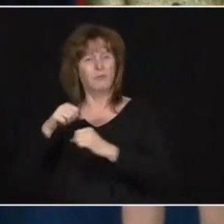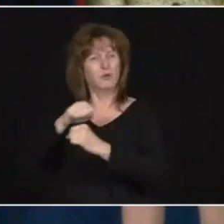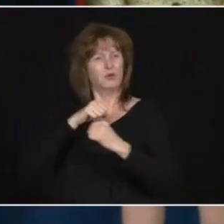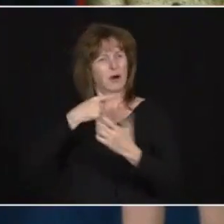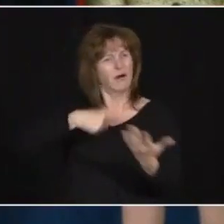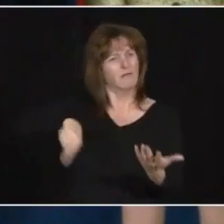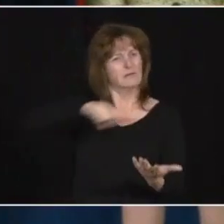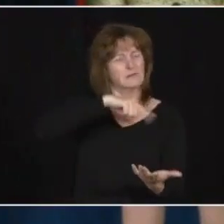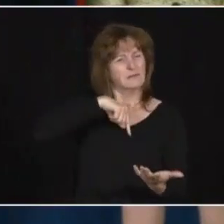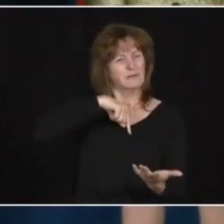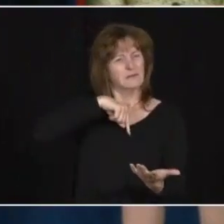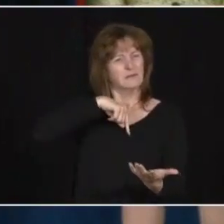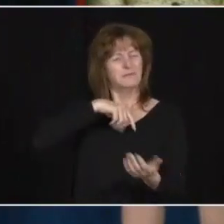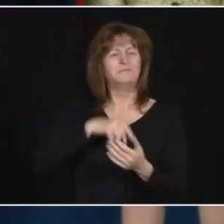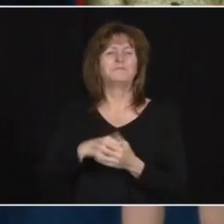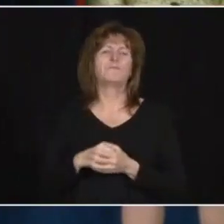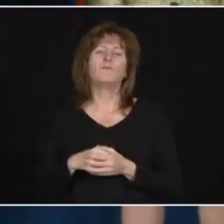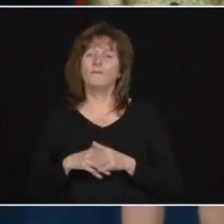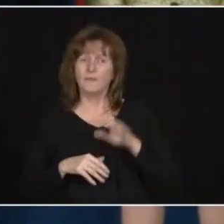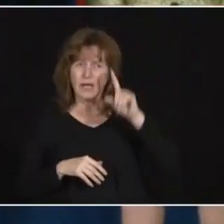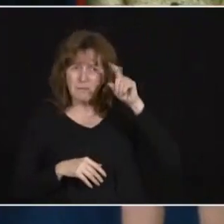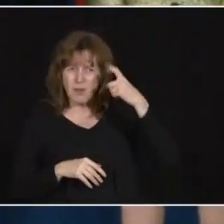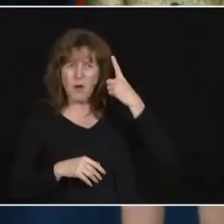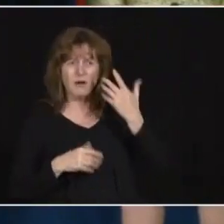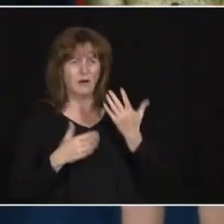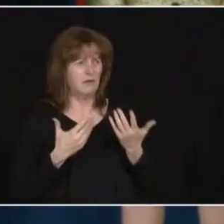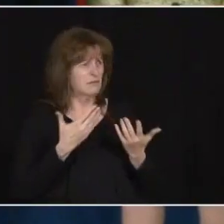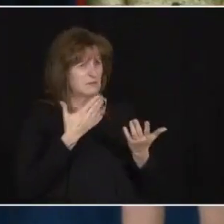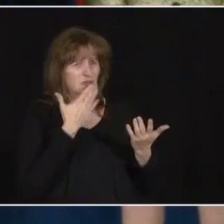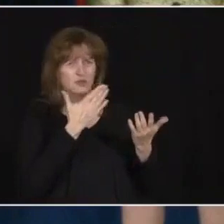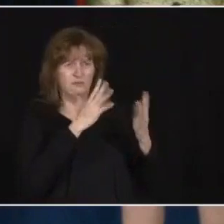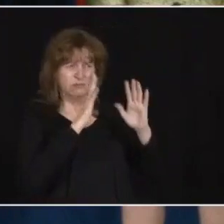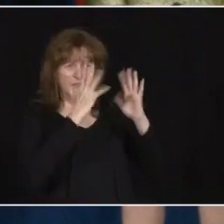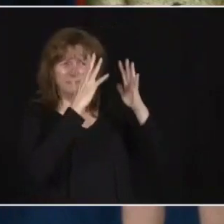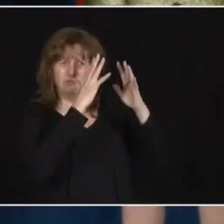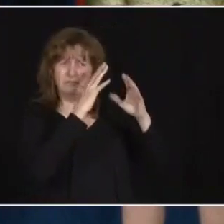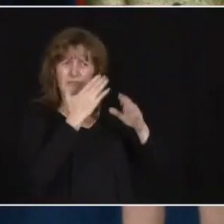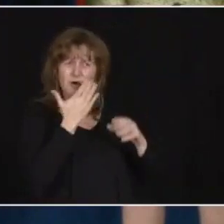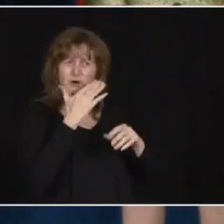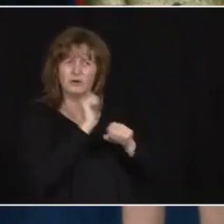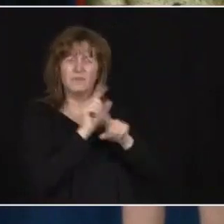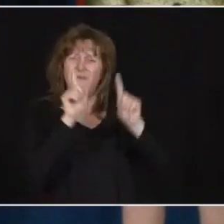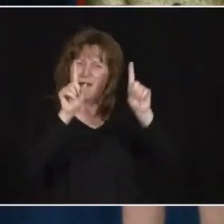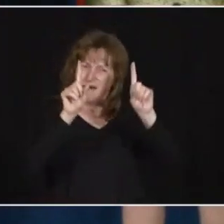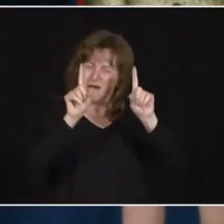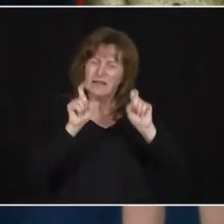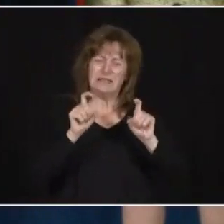are doing a good job, but we have to do better, and this is important now, and will